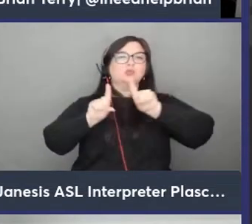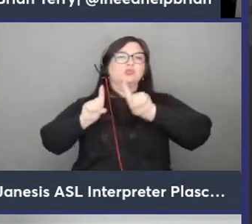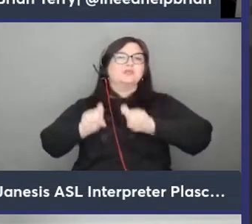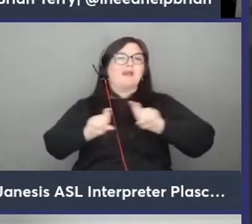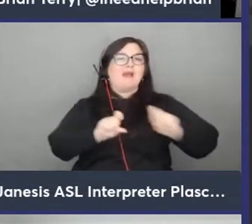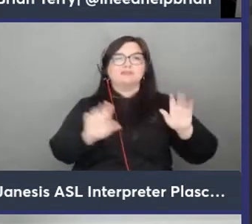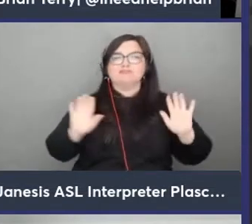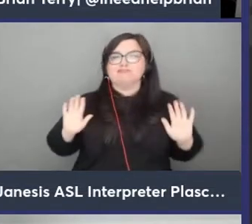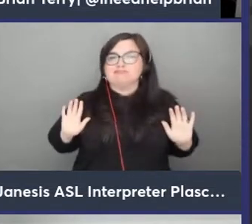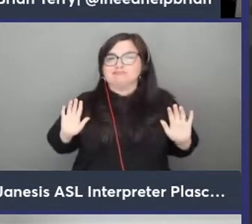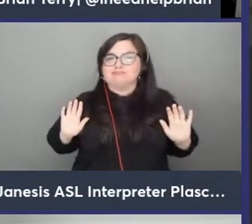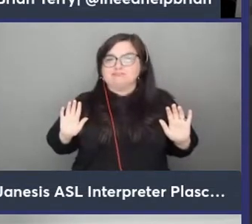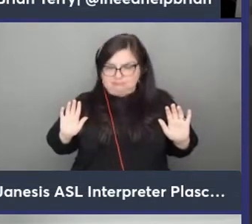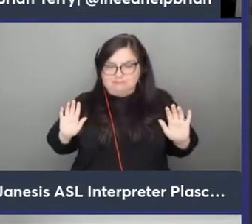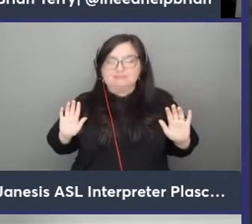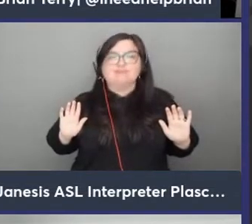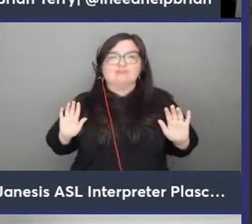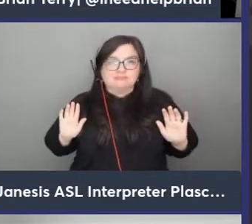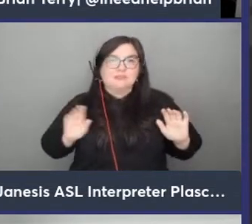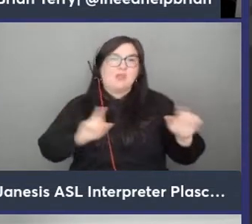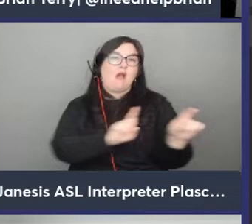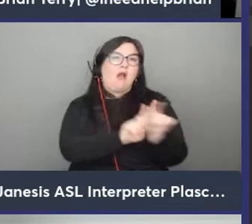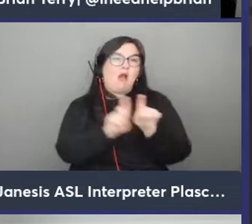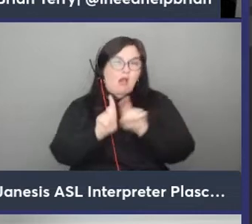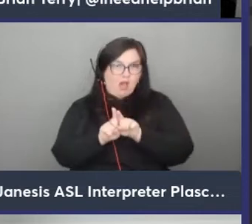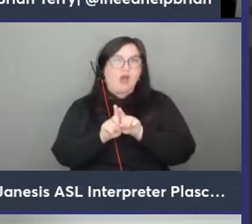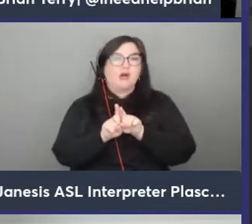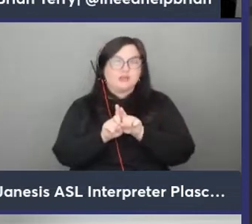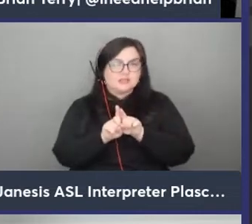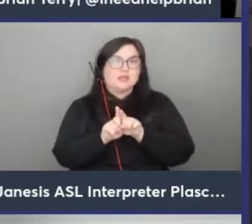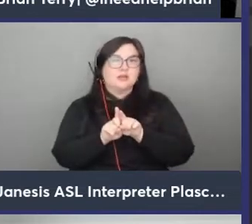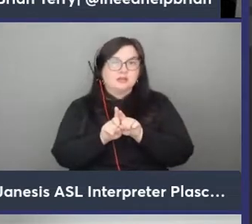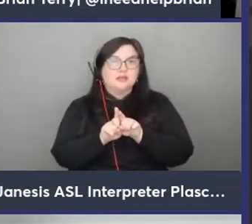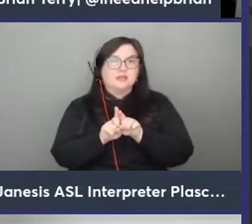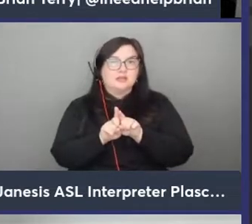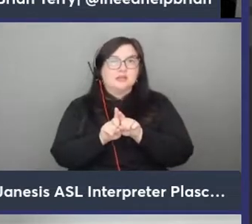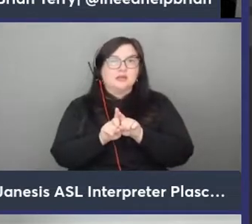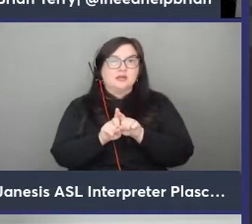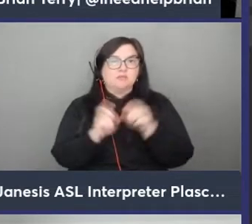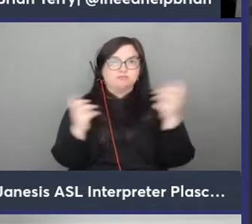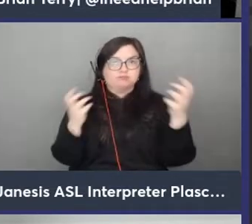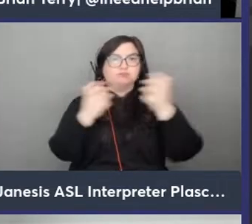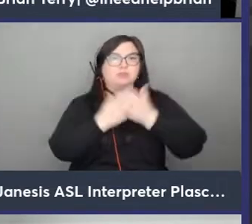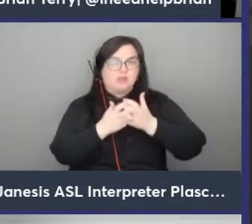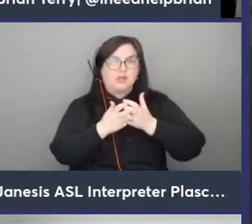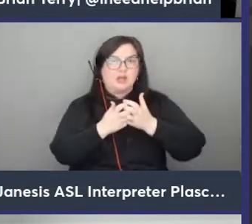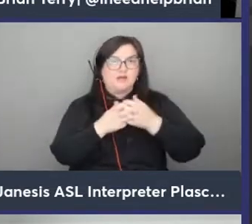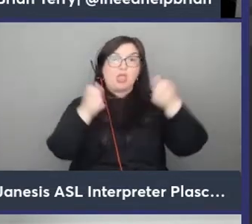And then it also, complementing with this is the code itself.